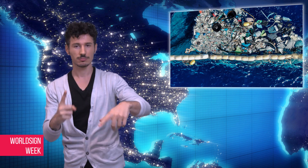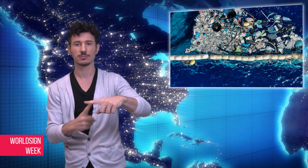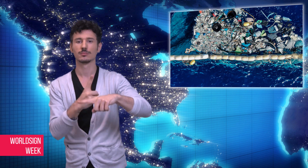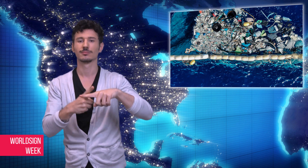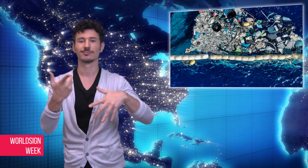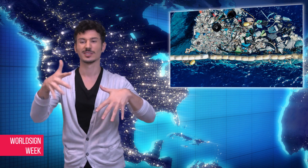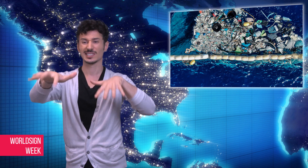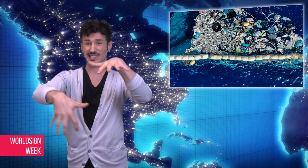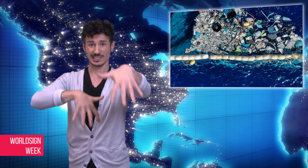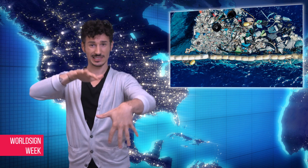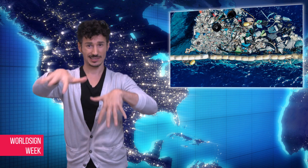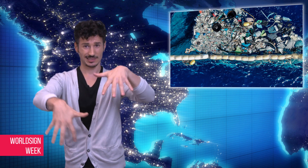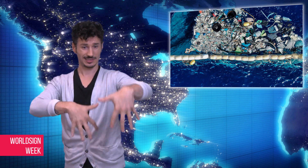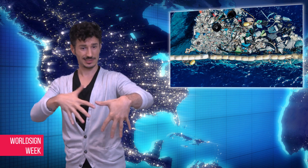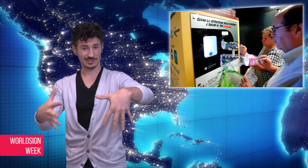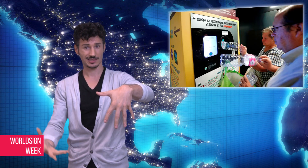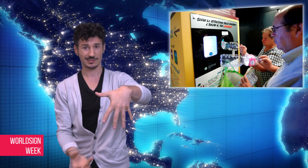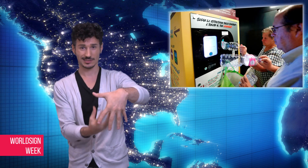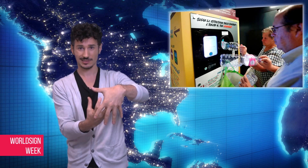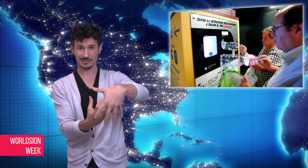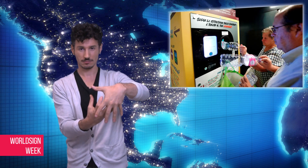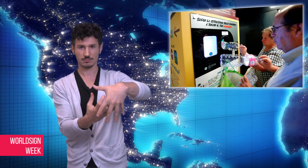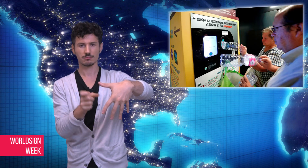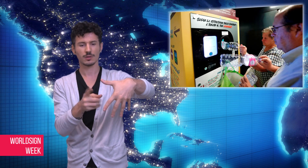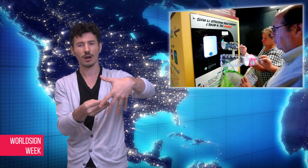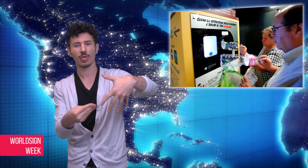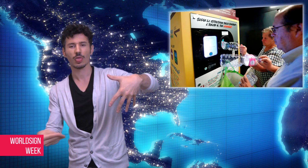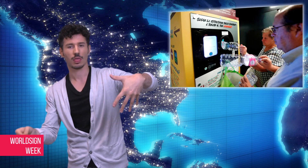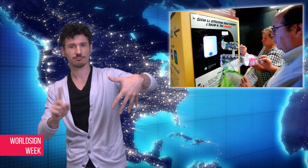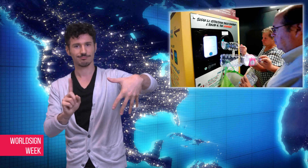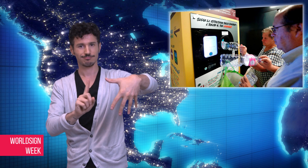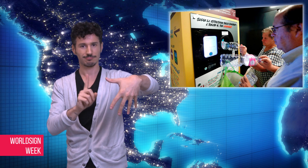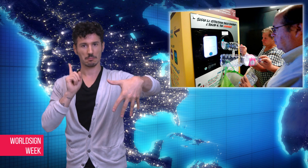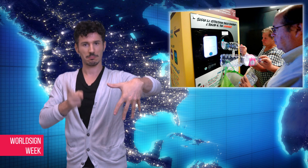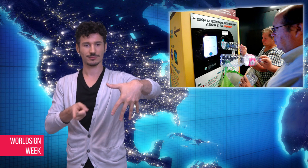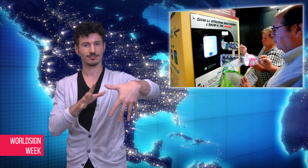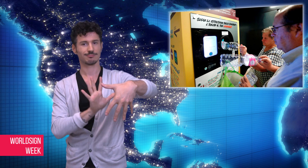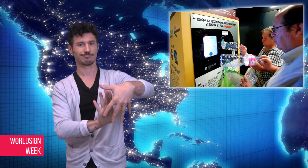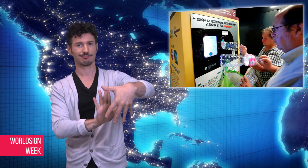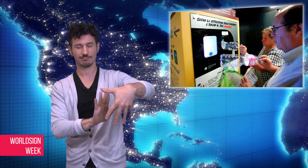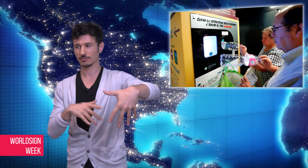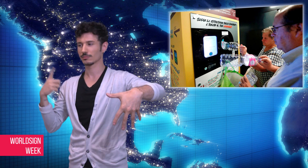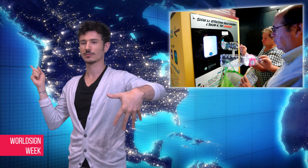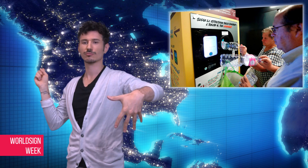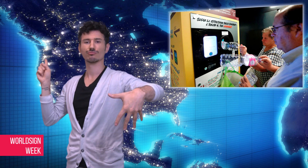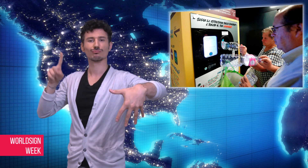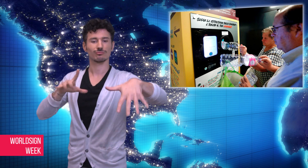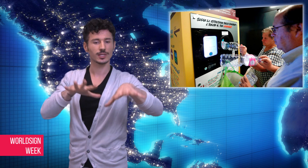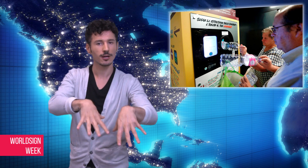can function for years in difficult ocean conditions,